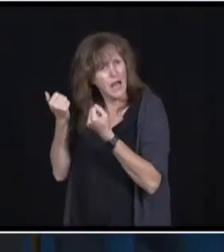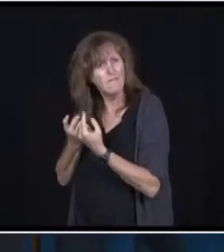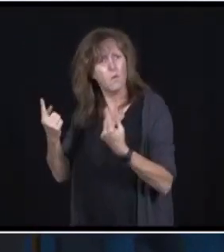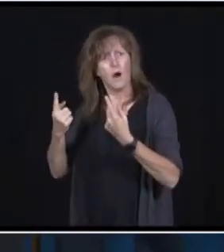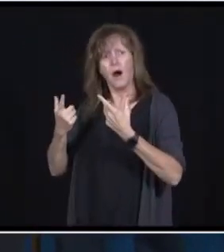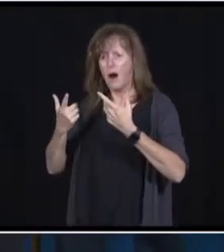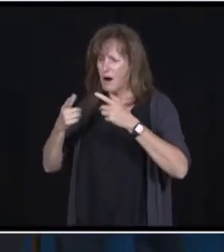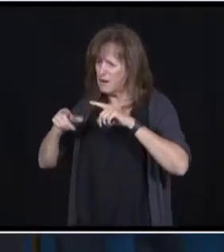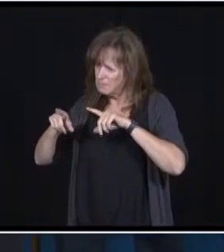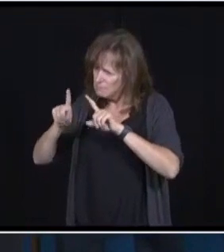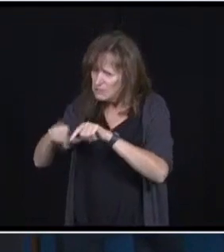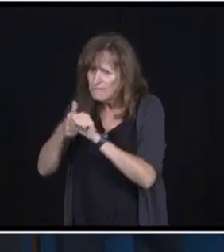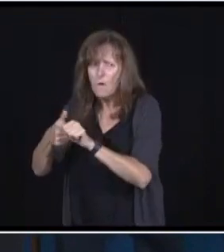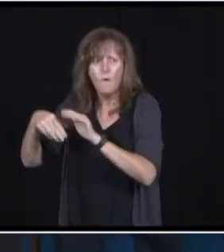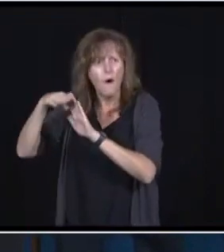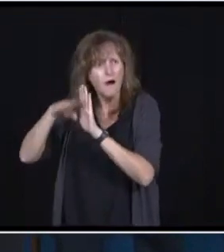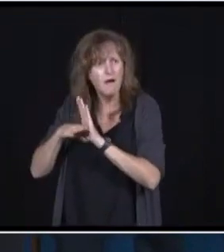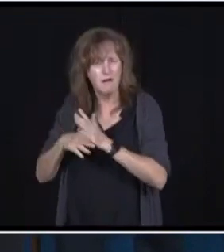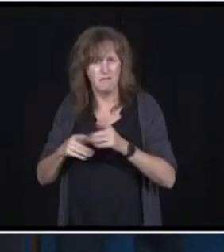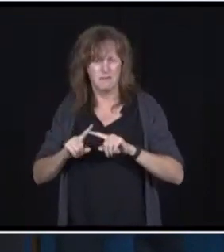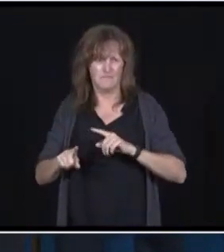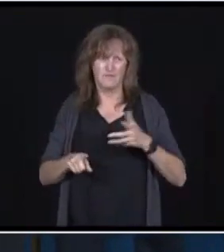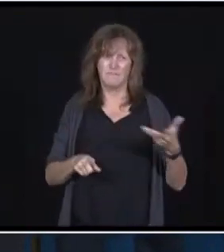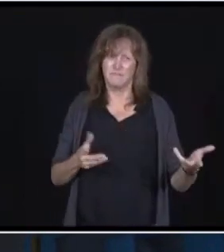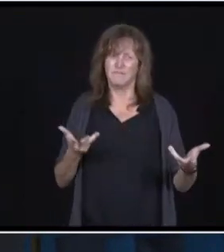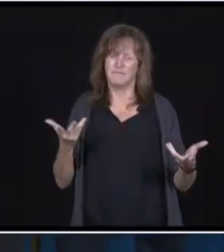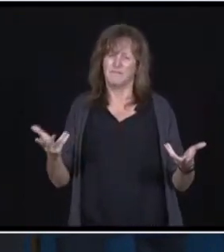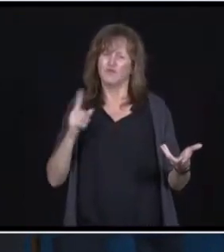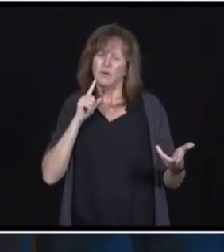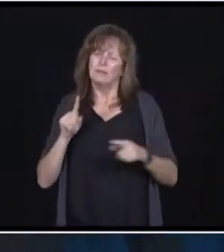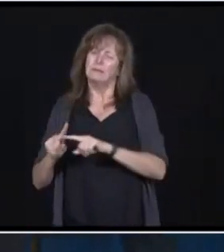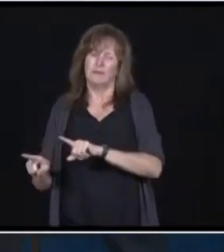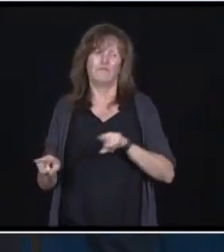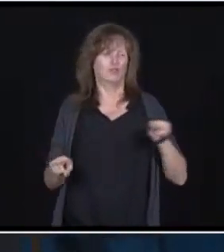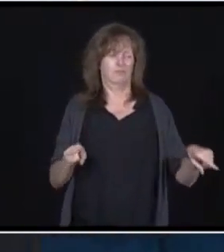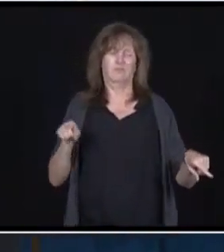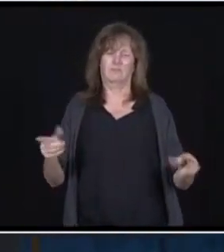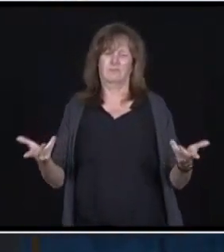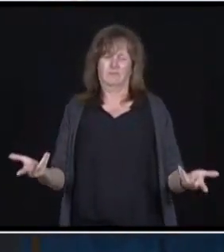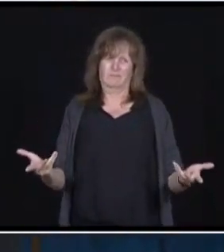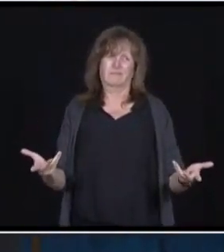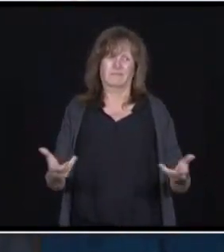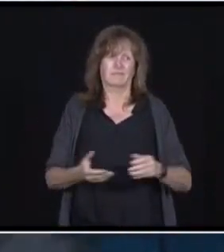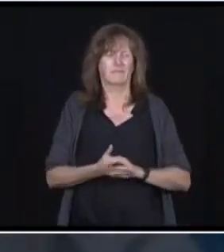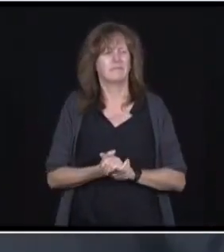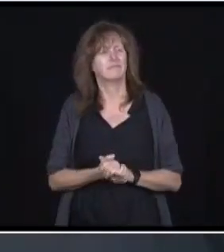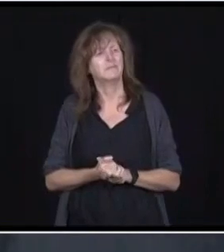And these are the events that we don't want to have having because they contribute to the cases in our community